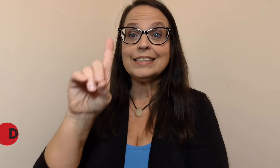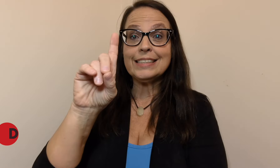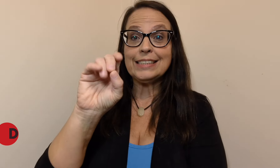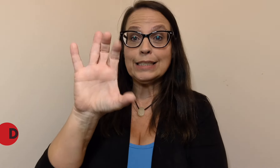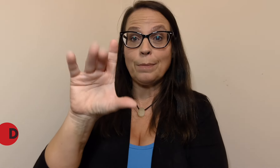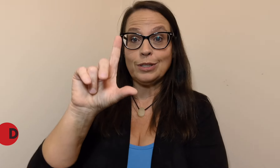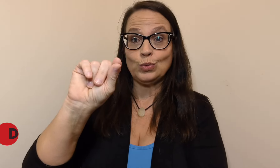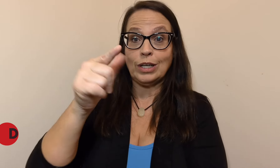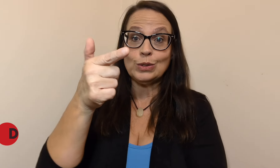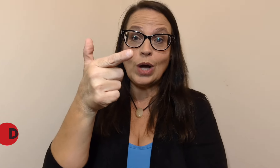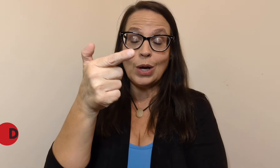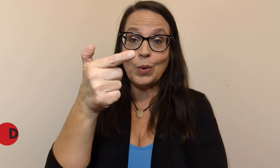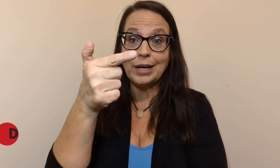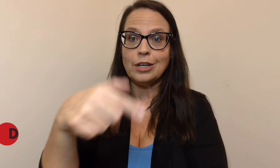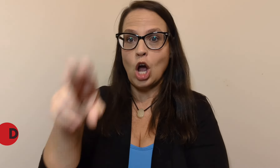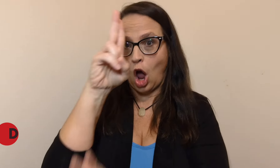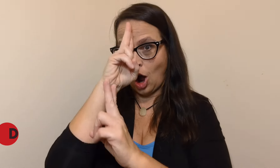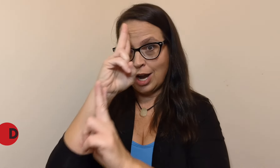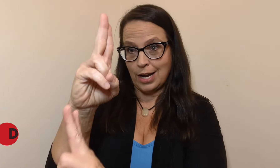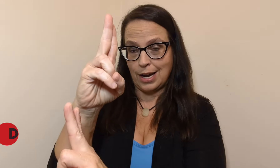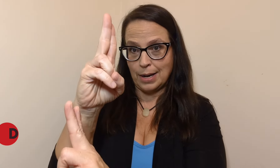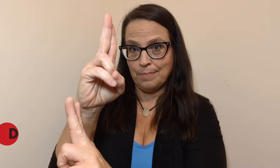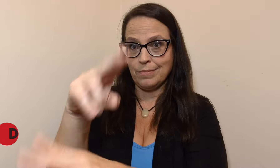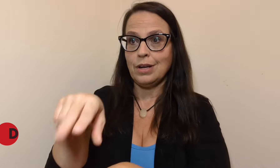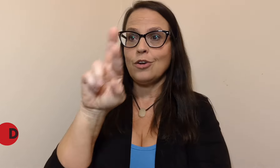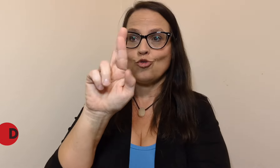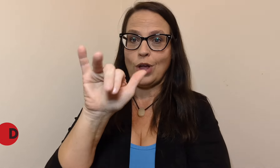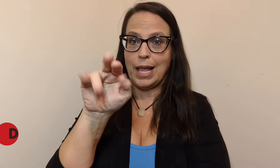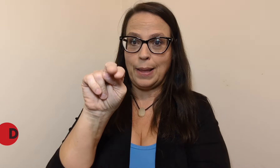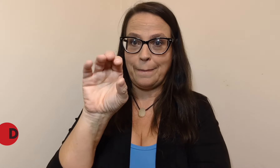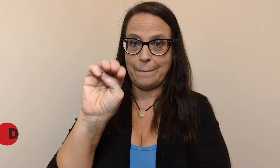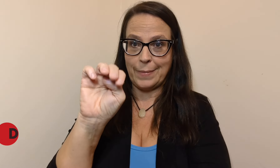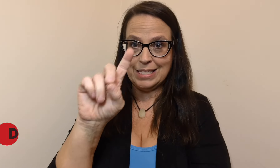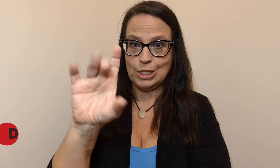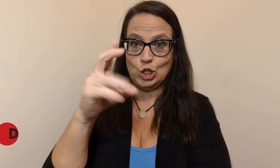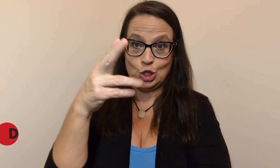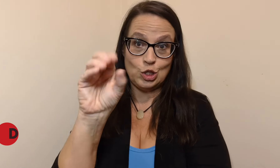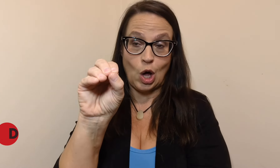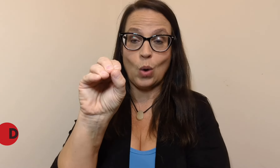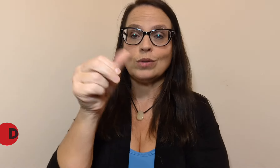[ROBYN]: In December 2021, the Honorable Raymond Cho,